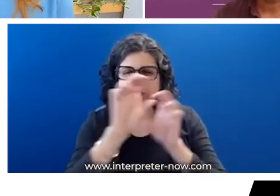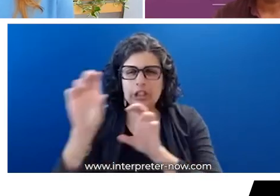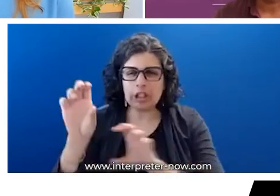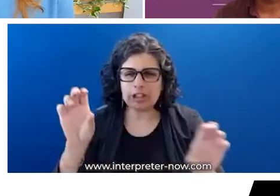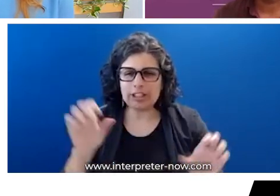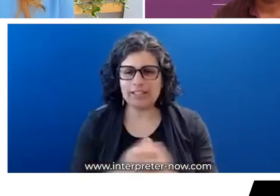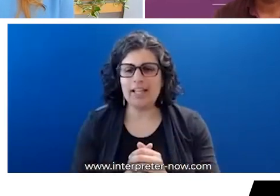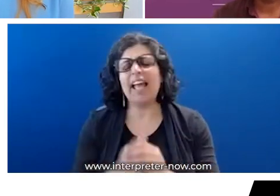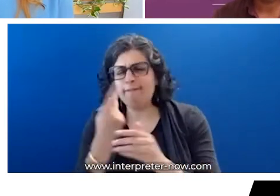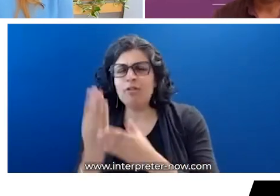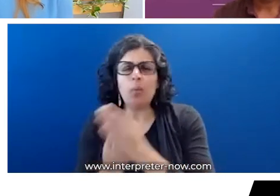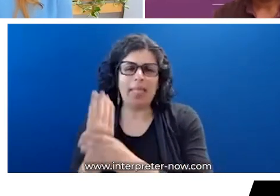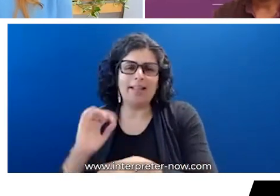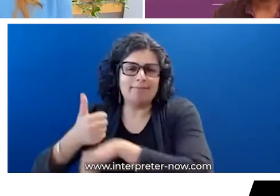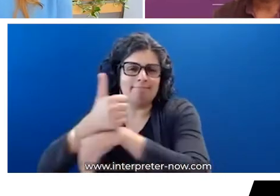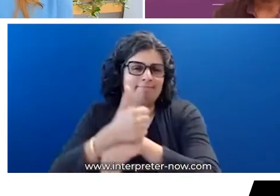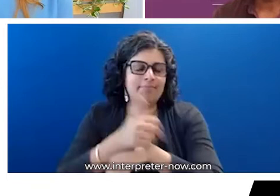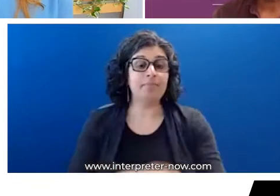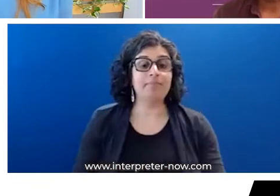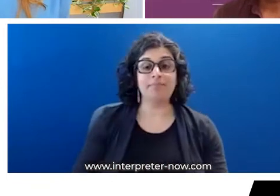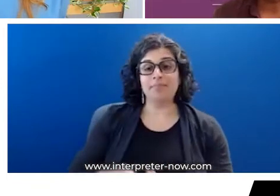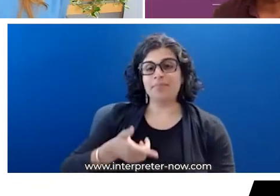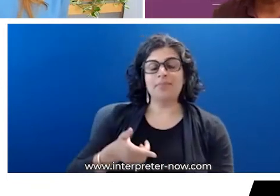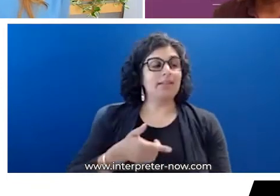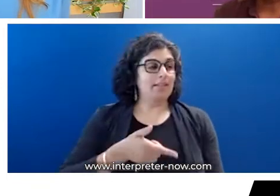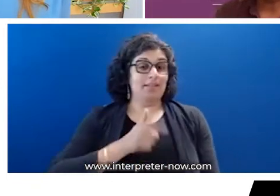Thank you, Melinda. So again, Dr. Nika White.